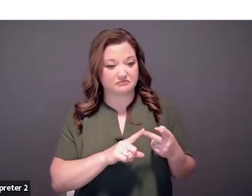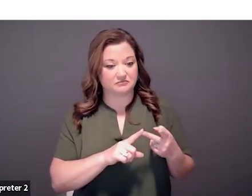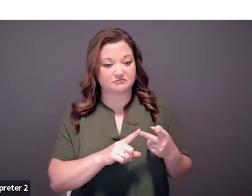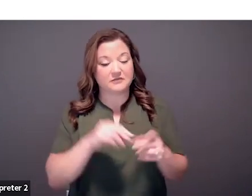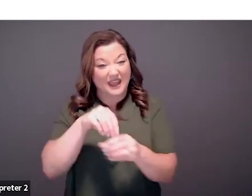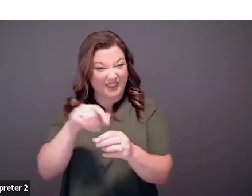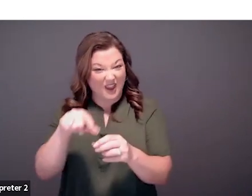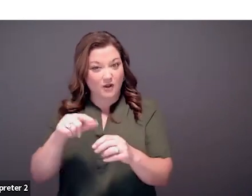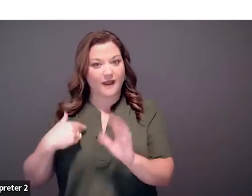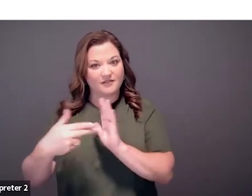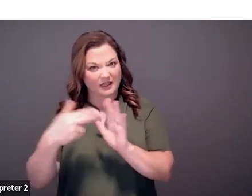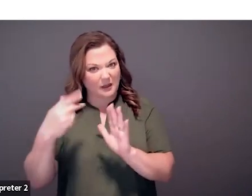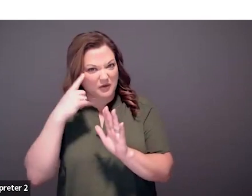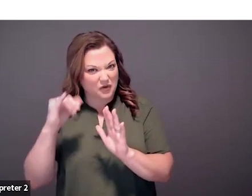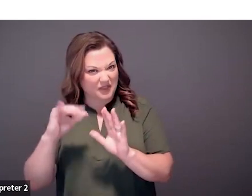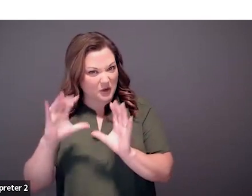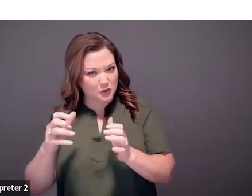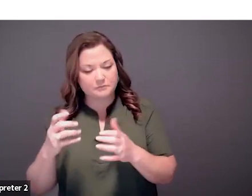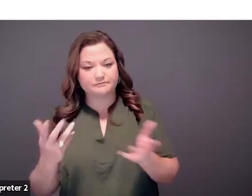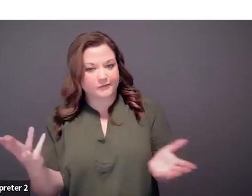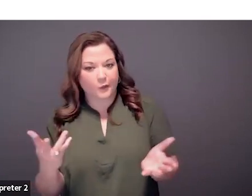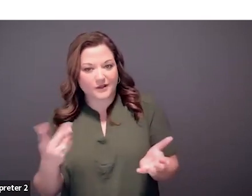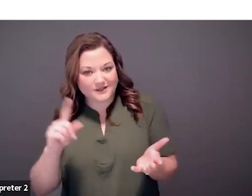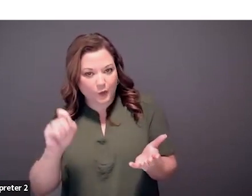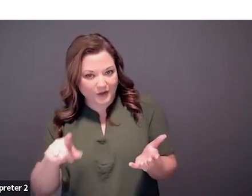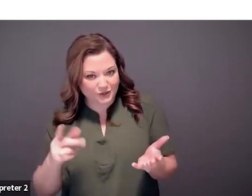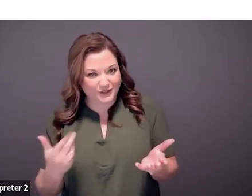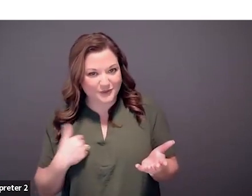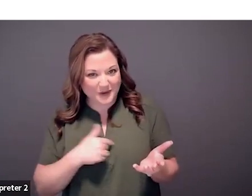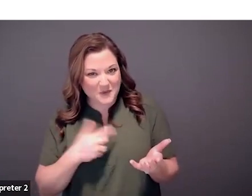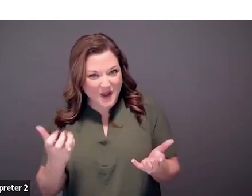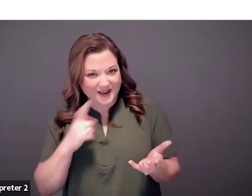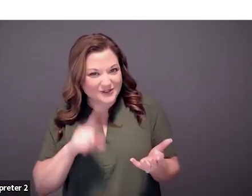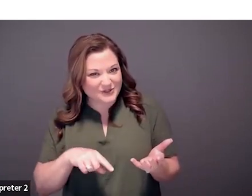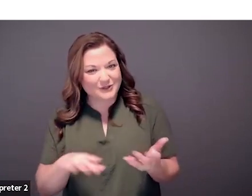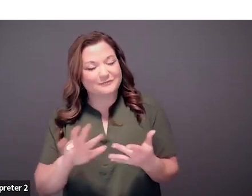Basically, the question we're asking people to answer. Then we have inputs.